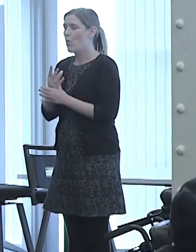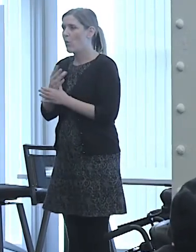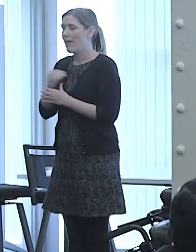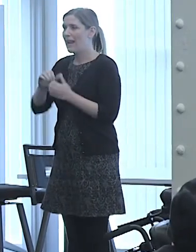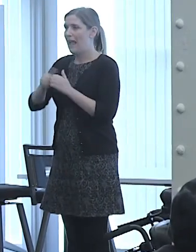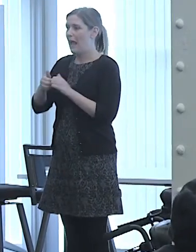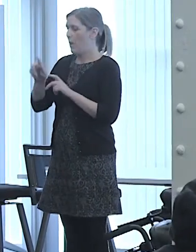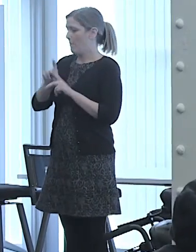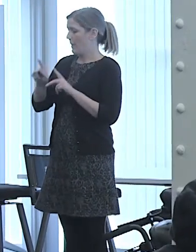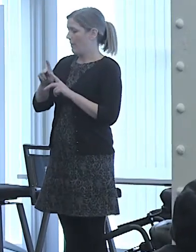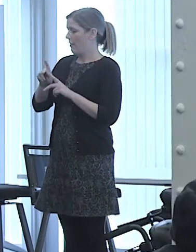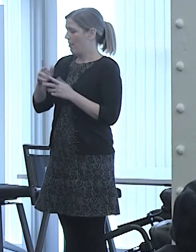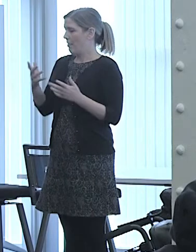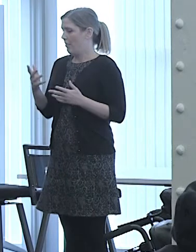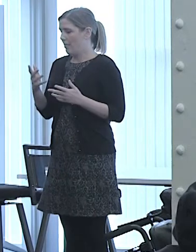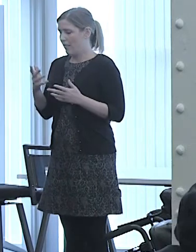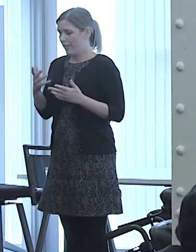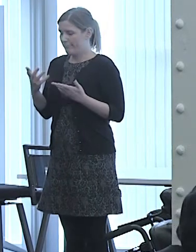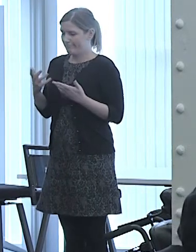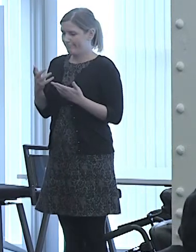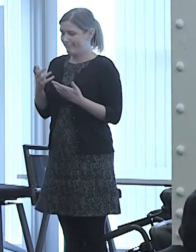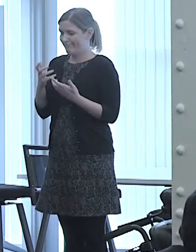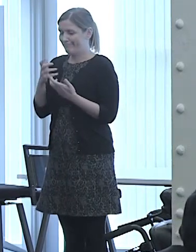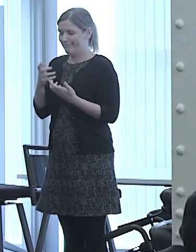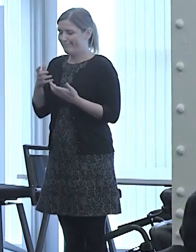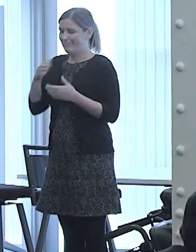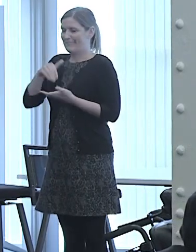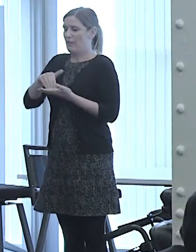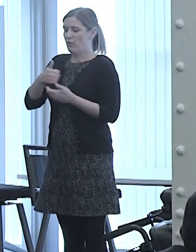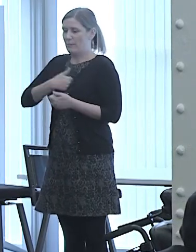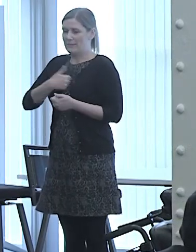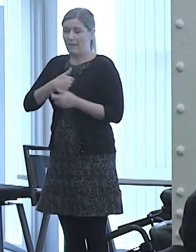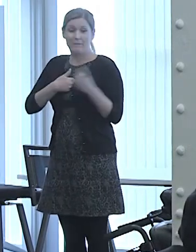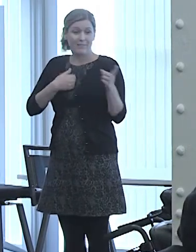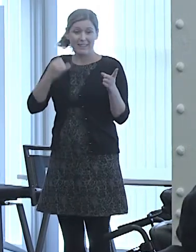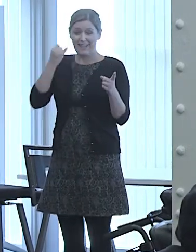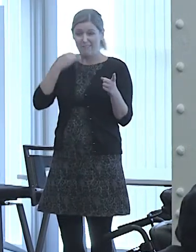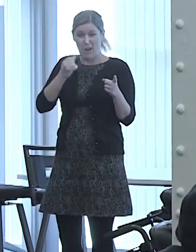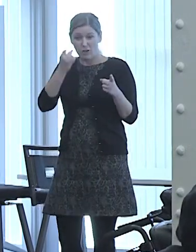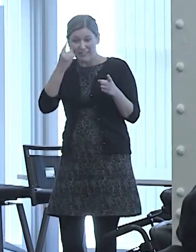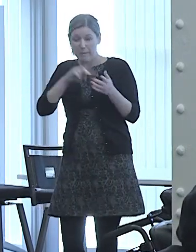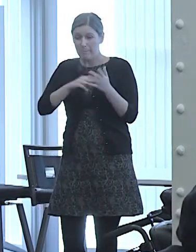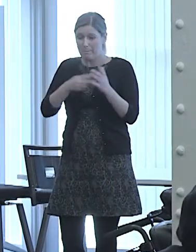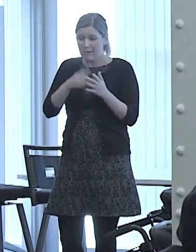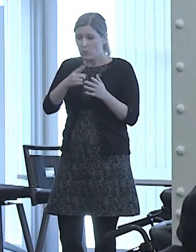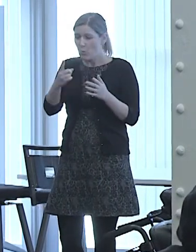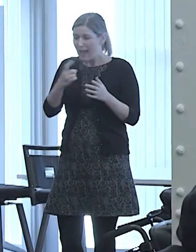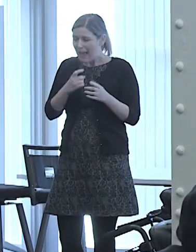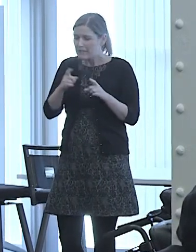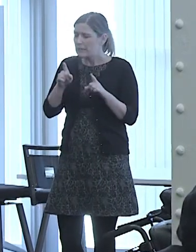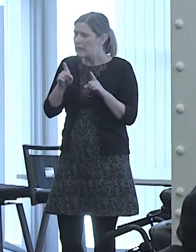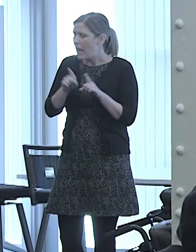That is the question, correct? If I understand you correctly, you're asking about as an imperative, right.